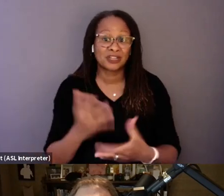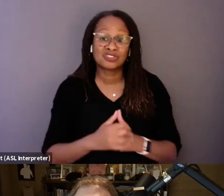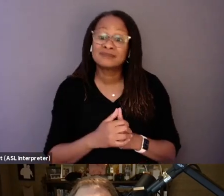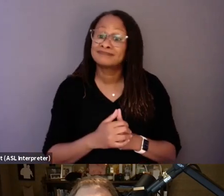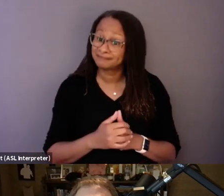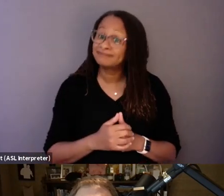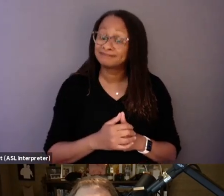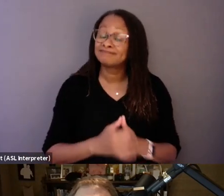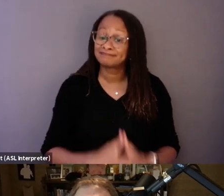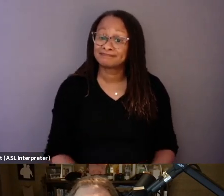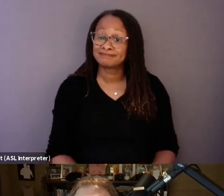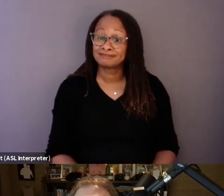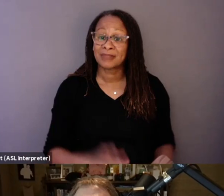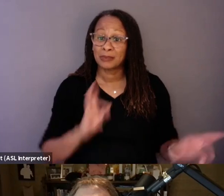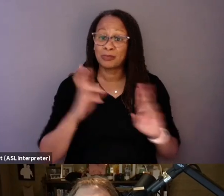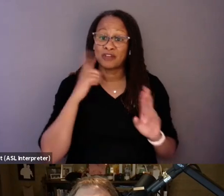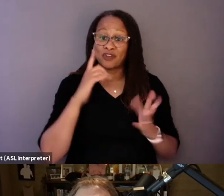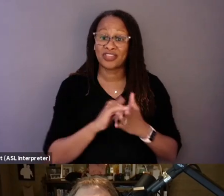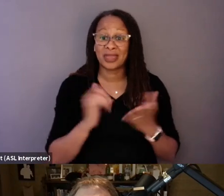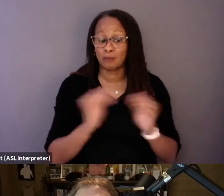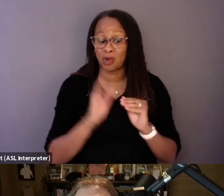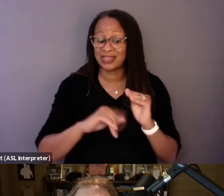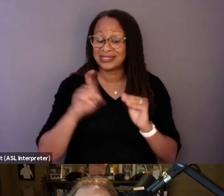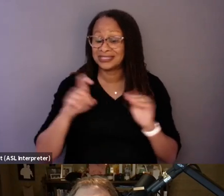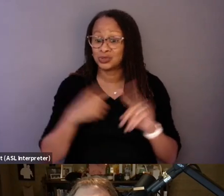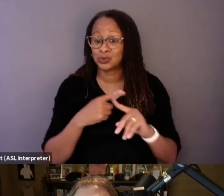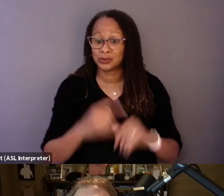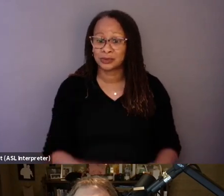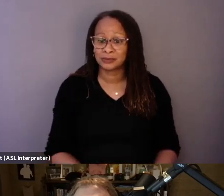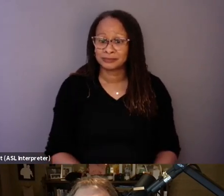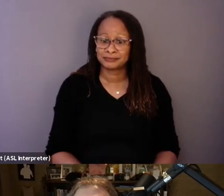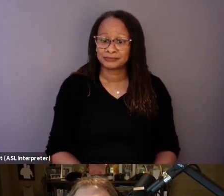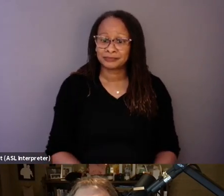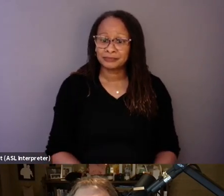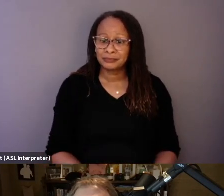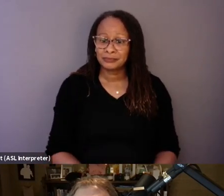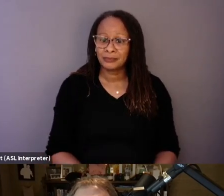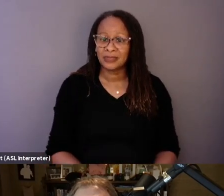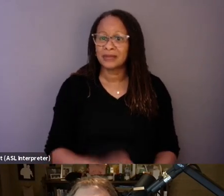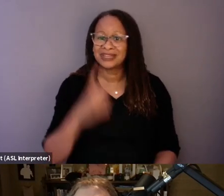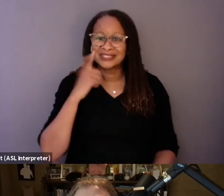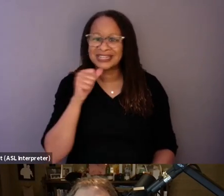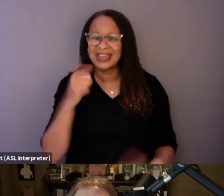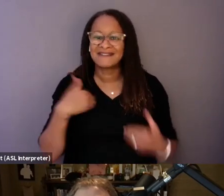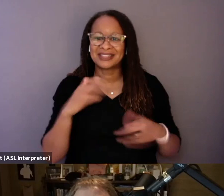and he prepared for that much more than he needed to because it didn't really have the same idea in mind. But, anyway.